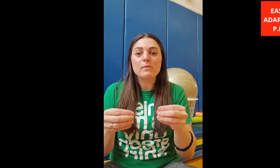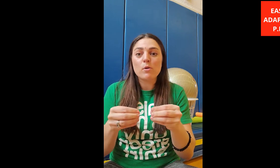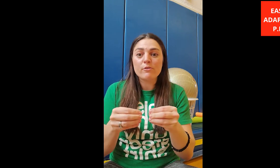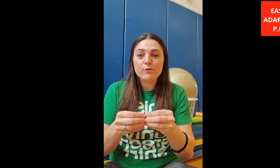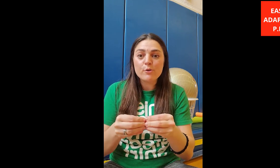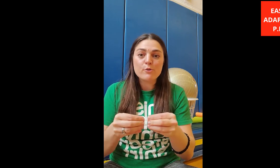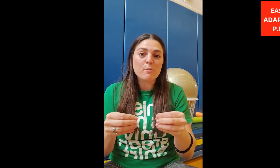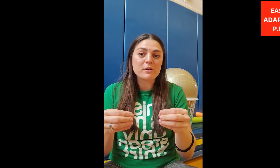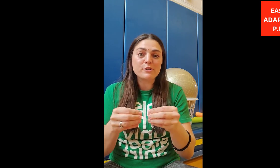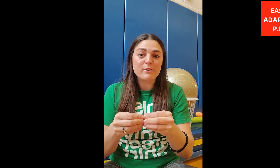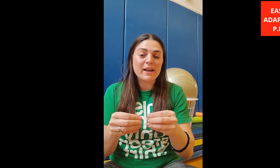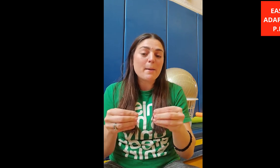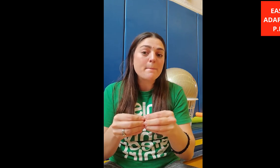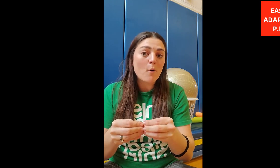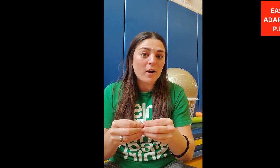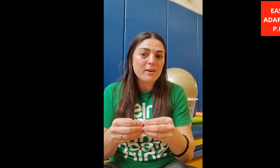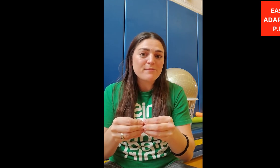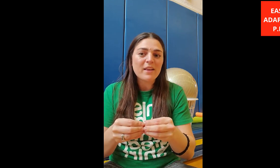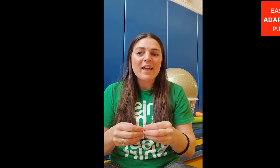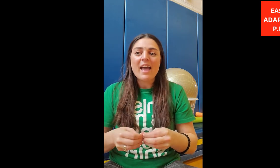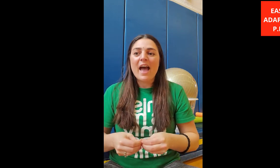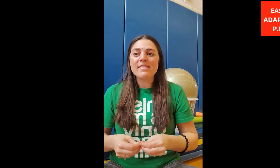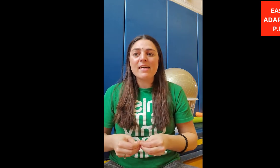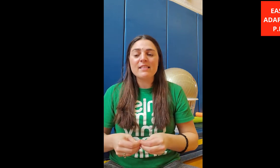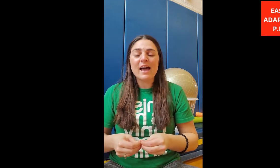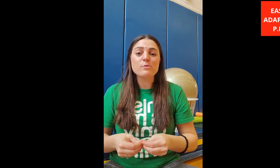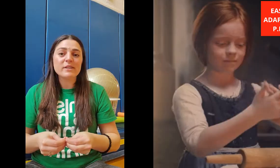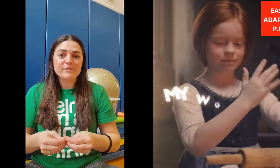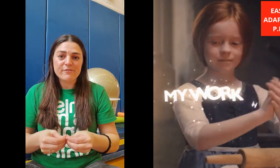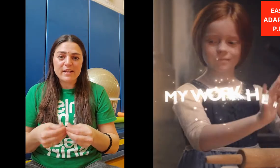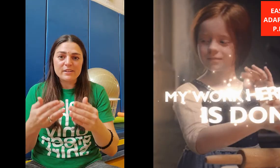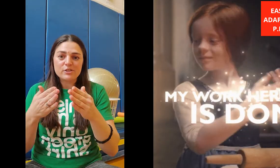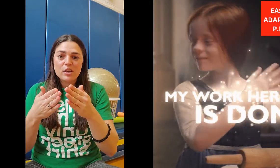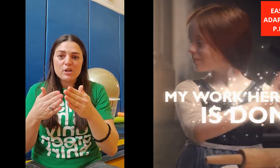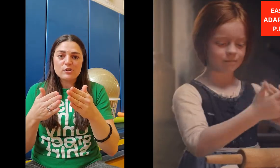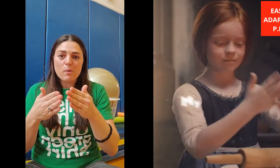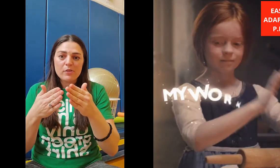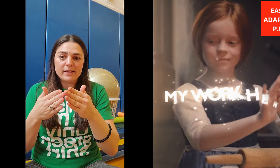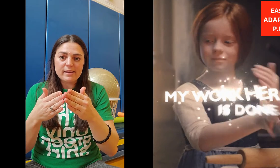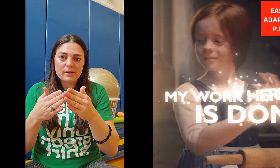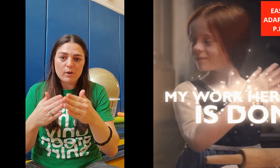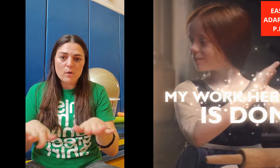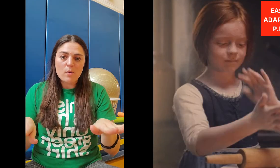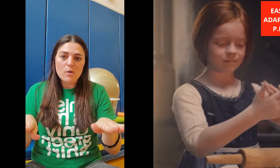more food or more to drink more and then the last one is finished. So both hands kind of go